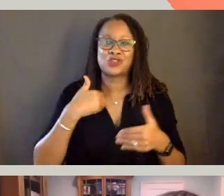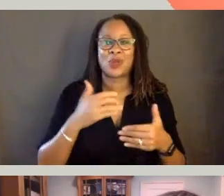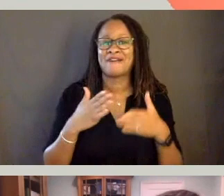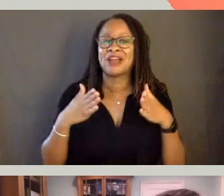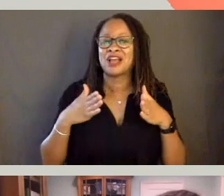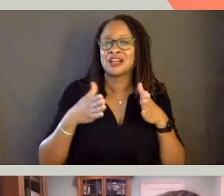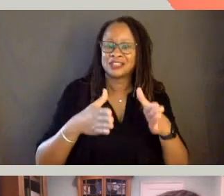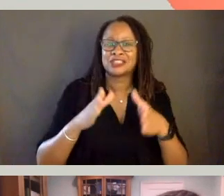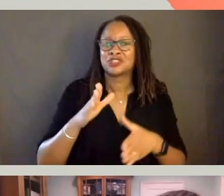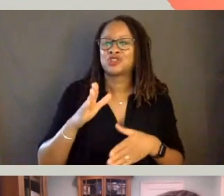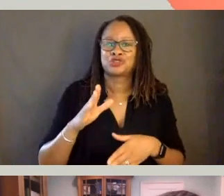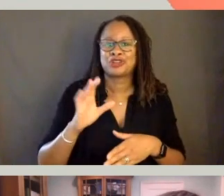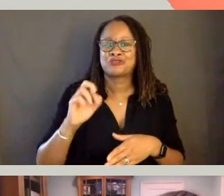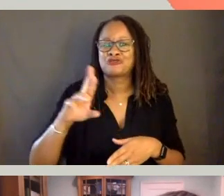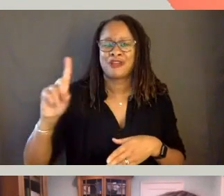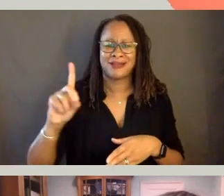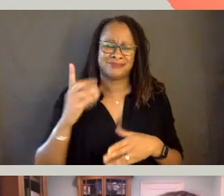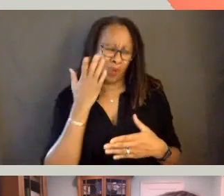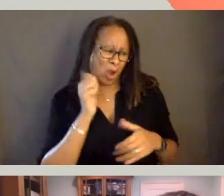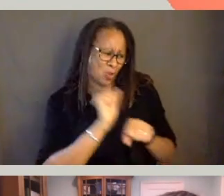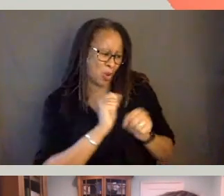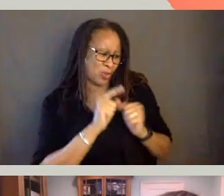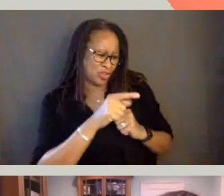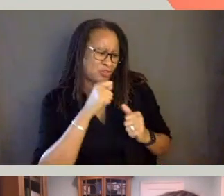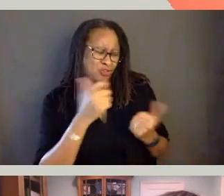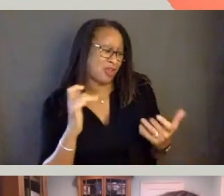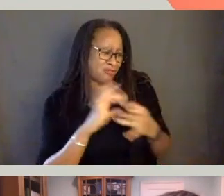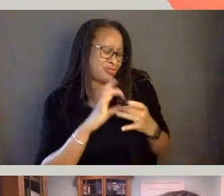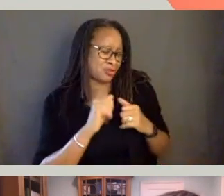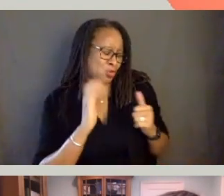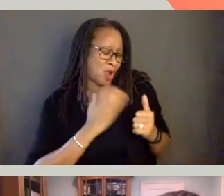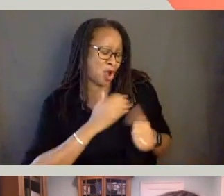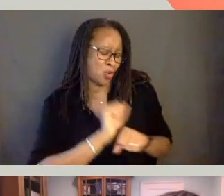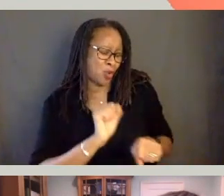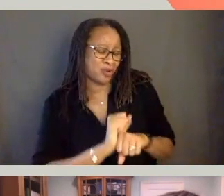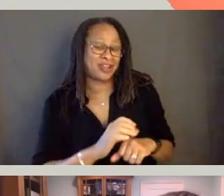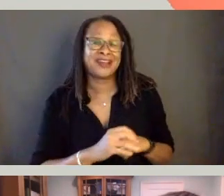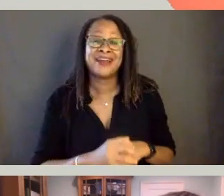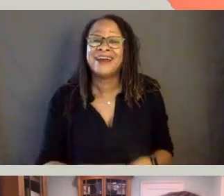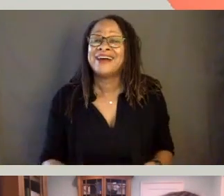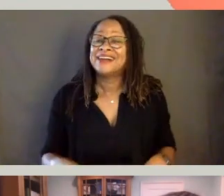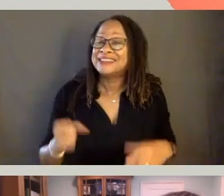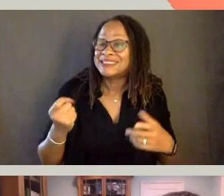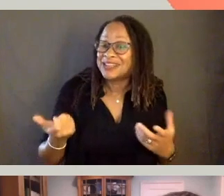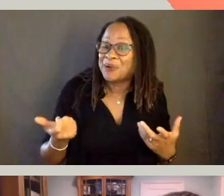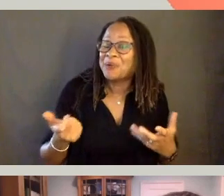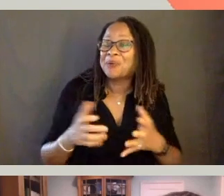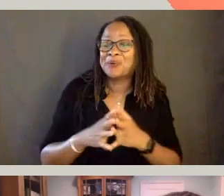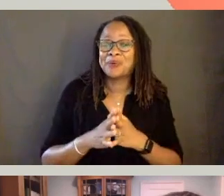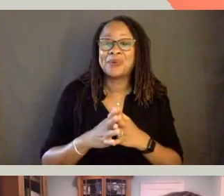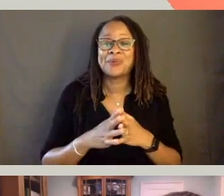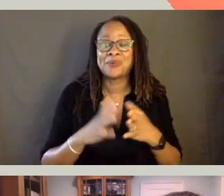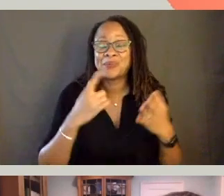folks are like, why would we work with you? You're not gonna bring clout to our work. So as, and to what Ashley was saying also earlier